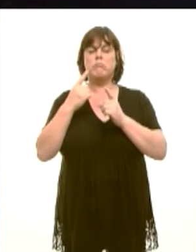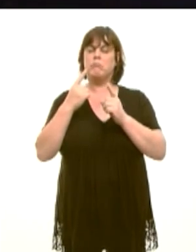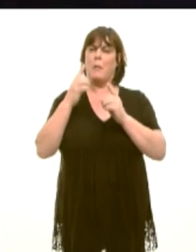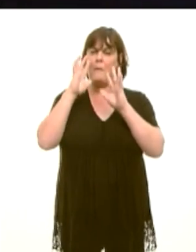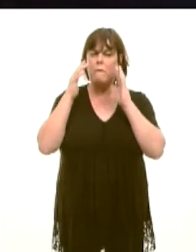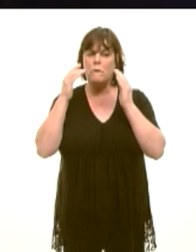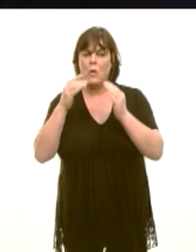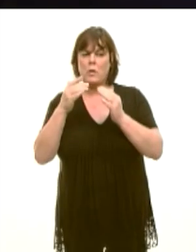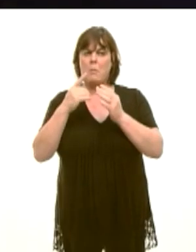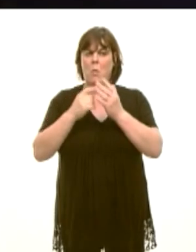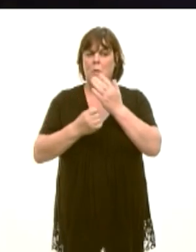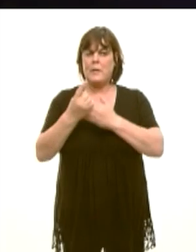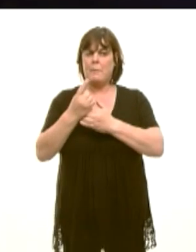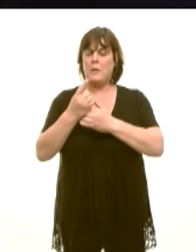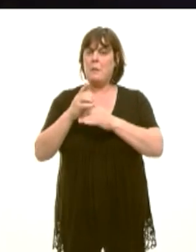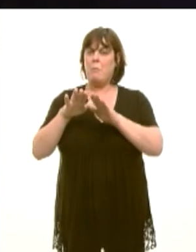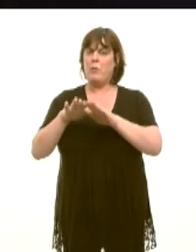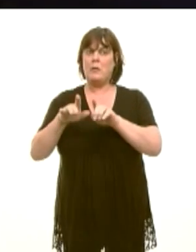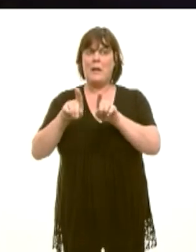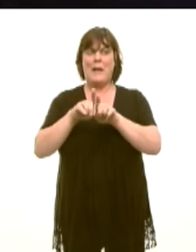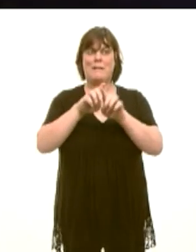and Ireland by whatís happening in the north of Ireland. But does the First Minister agree